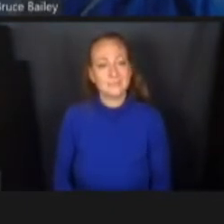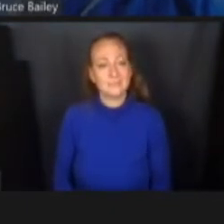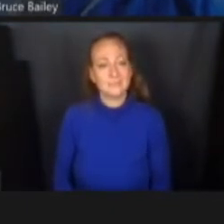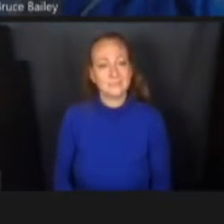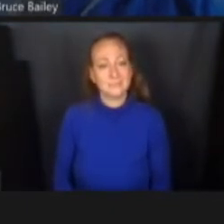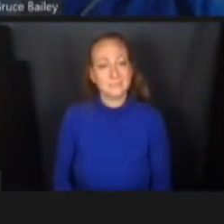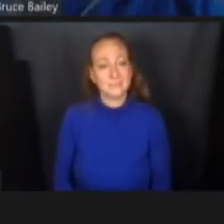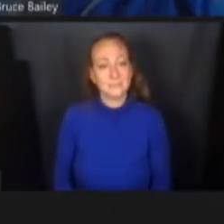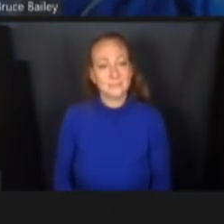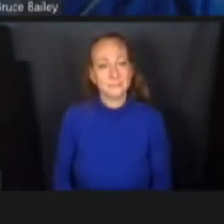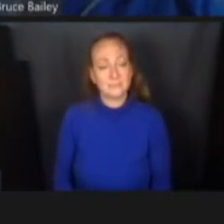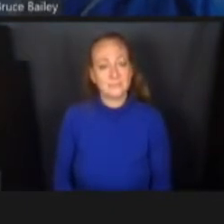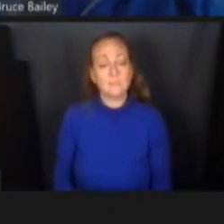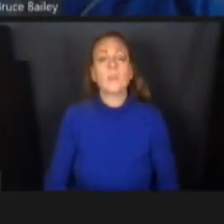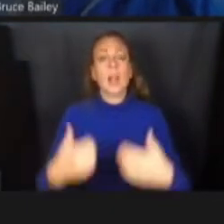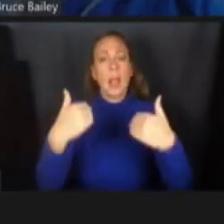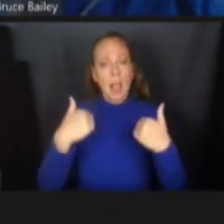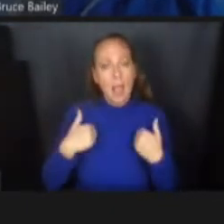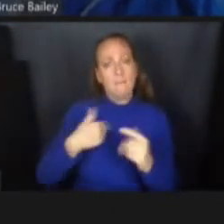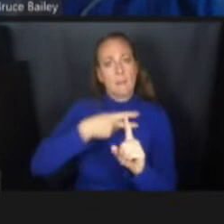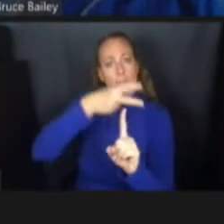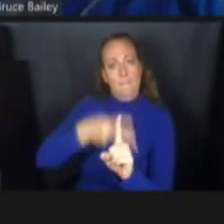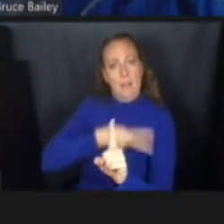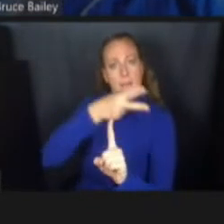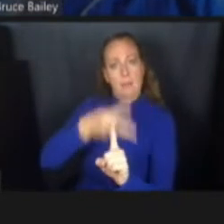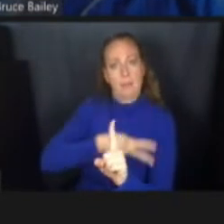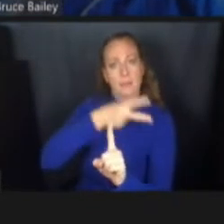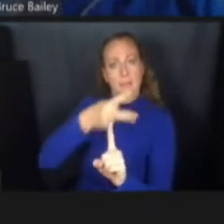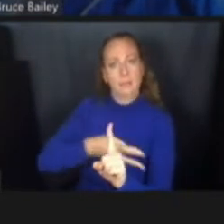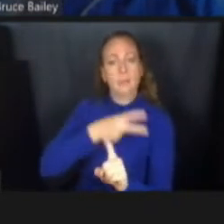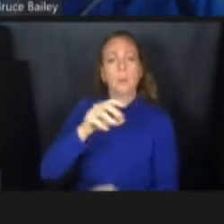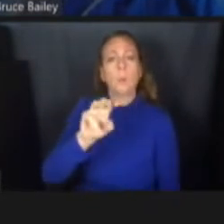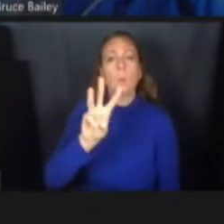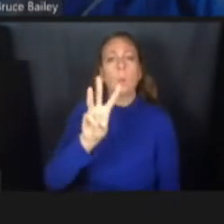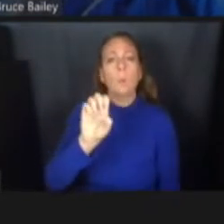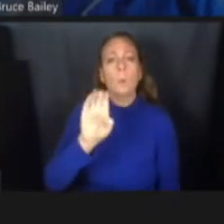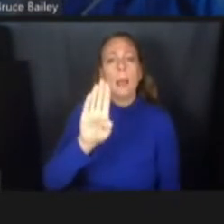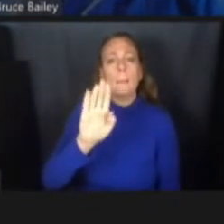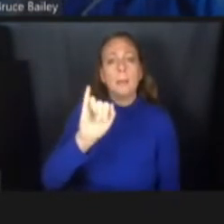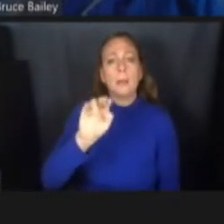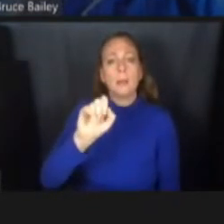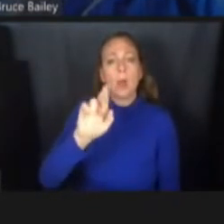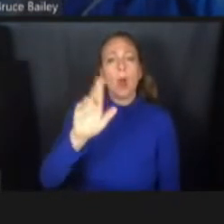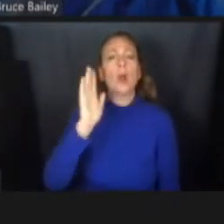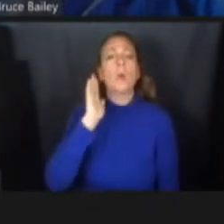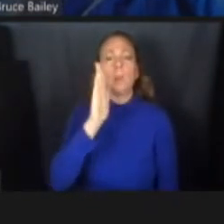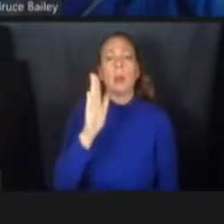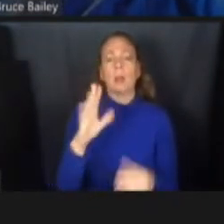We have bi-monthly webinars, and Bruce is going to give you a bit more detail about the CIO Council webinars later.